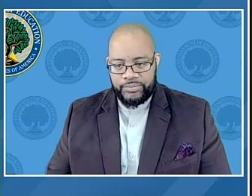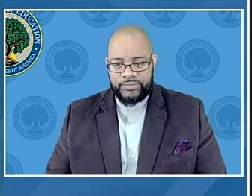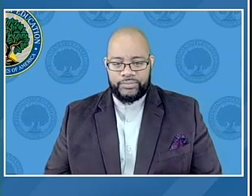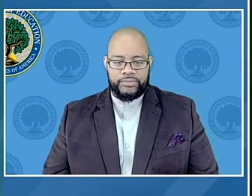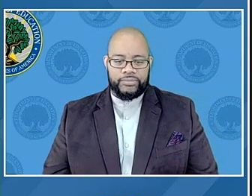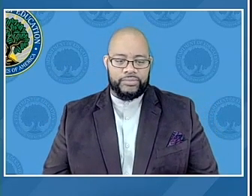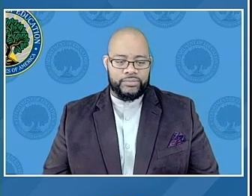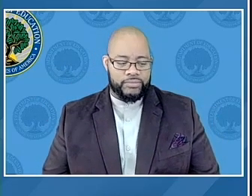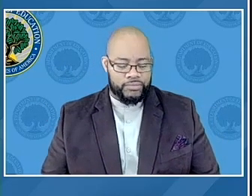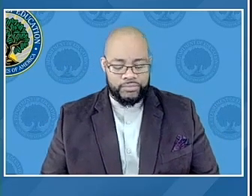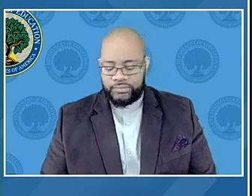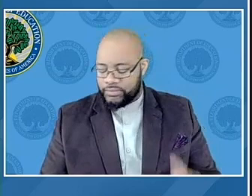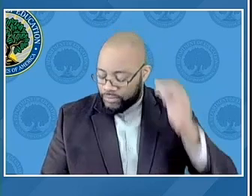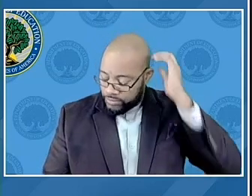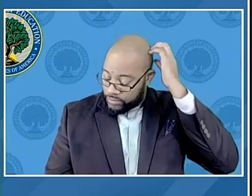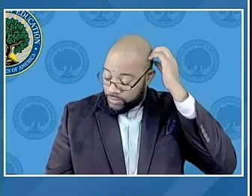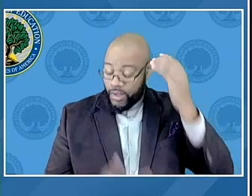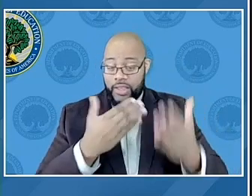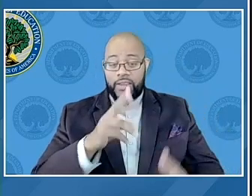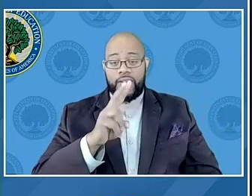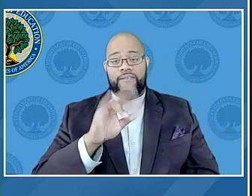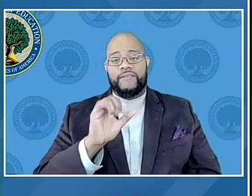Thank you, Vincent. And I do see Ed Boltz